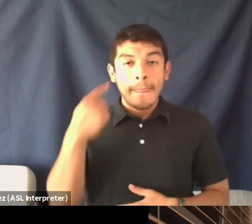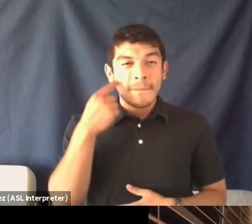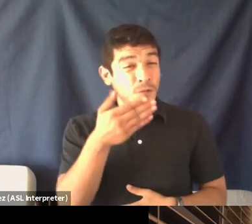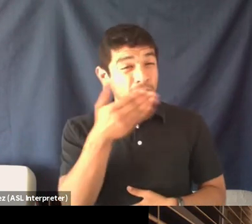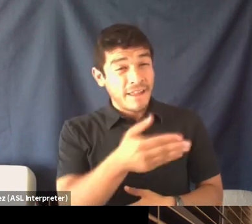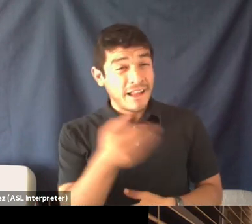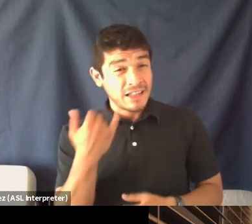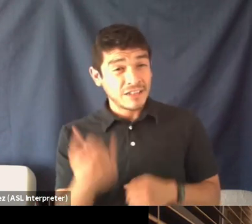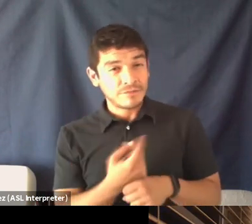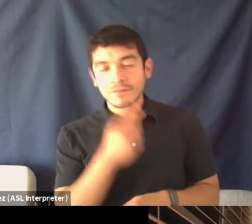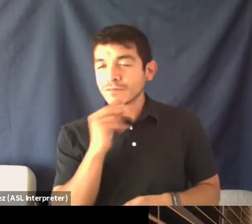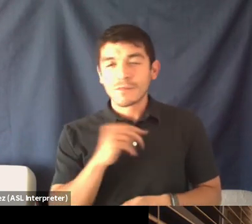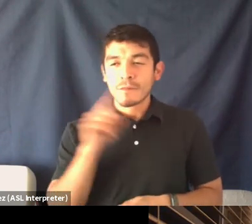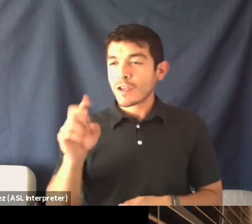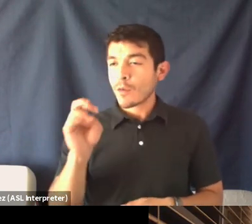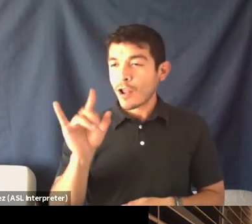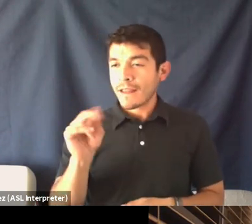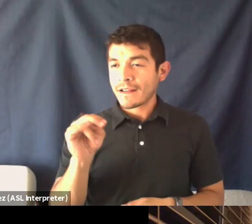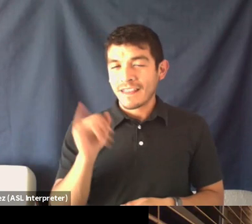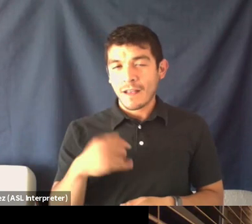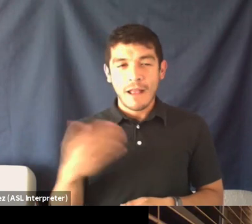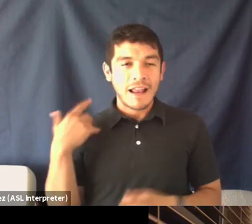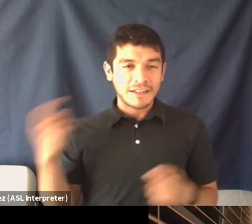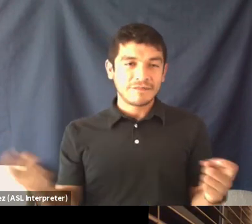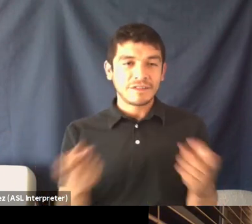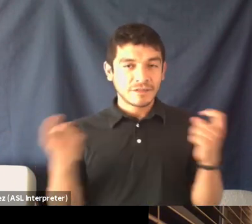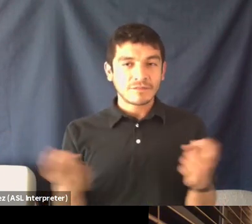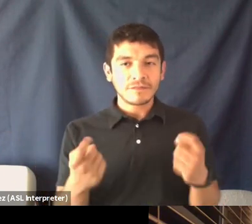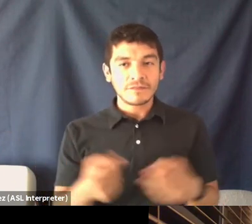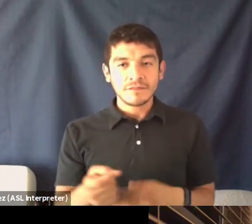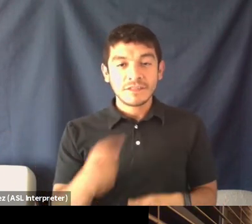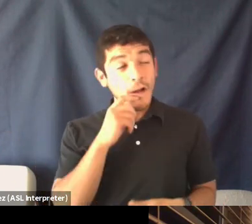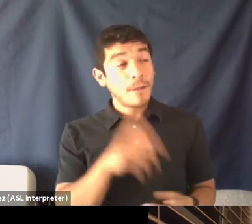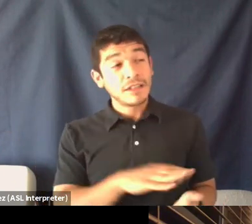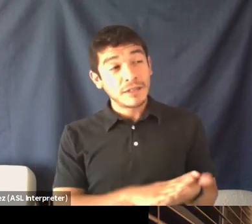I went to Berlin. That was my last festival. That must have been nice. Well, I'm sure looking back at anything